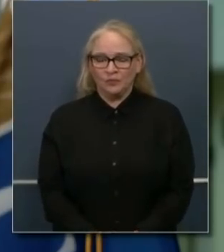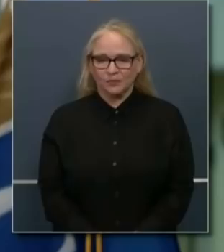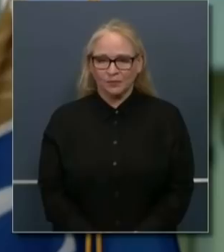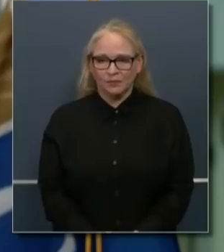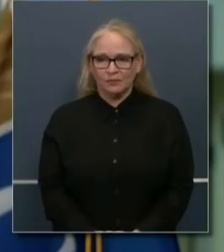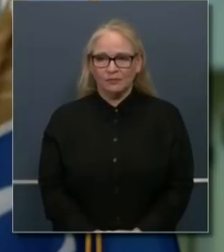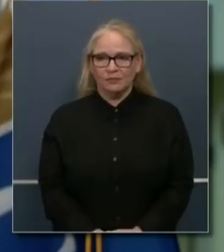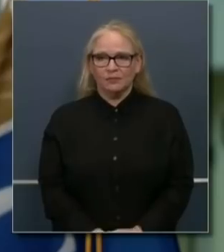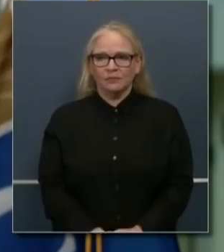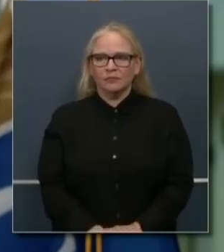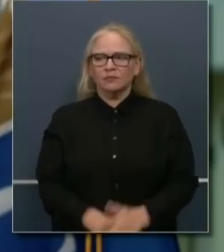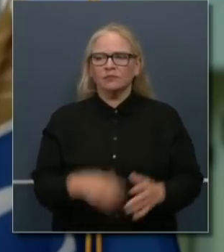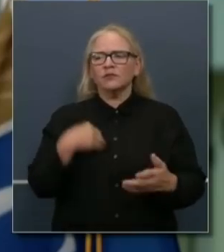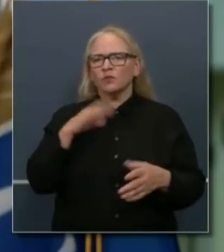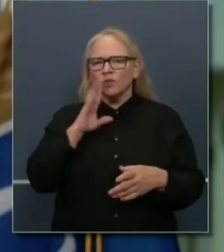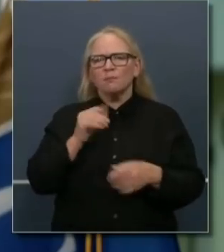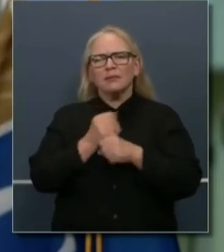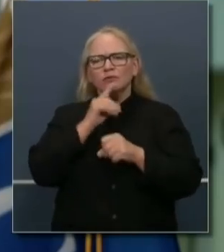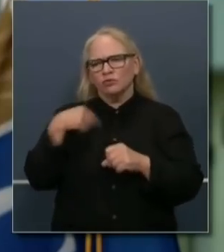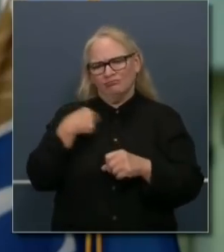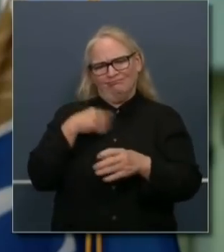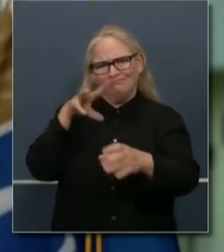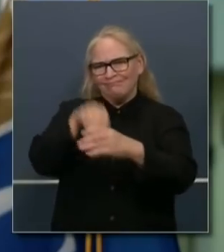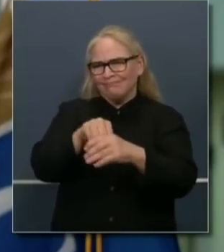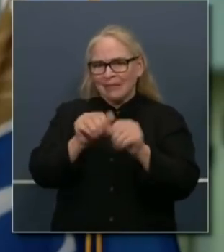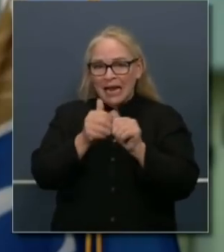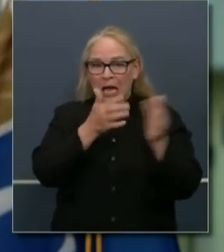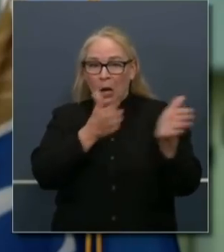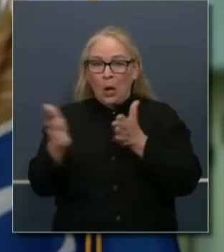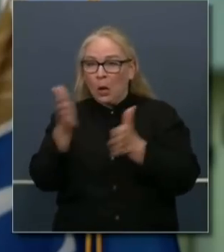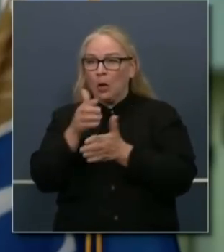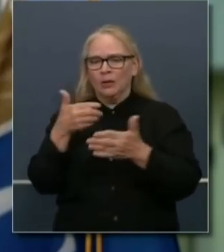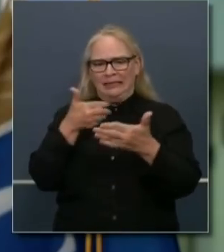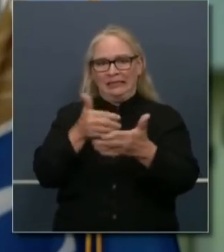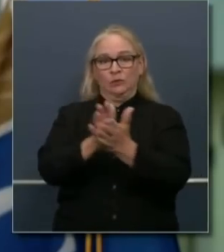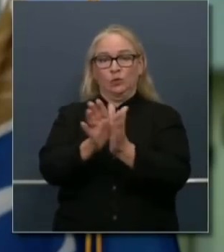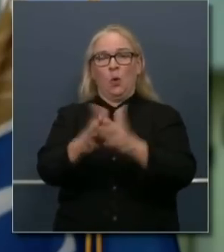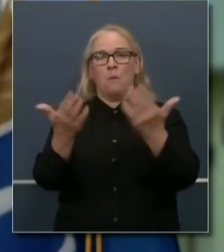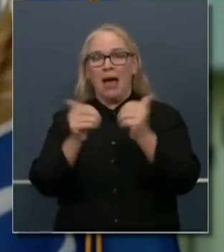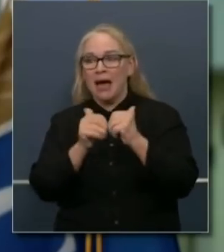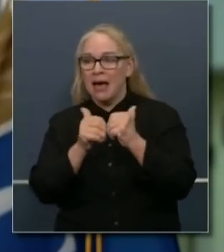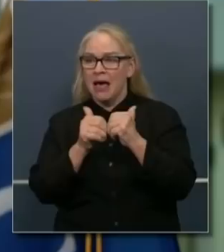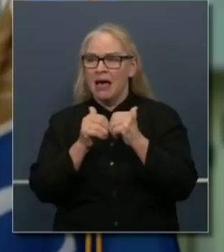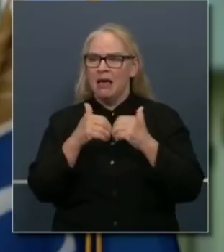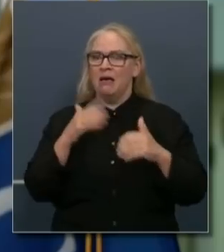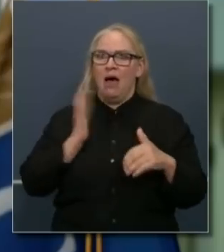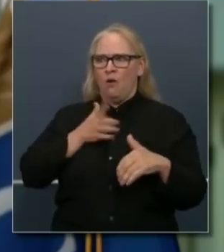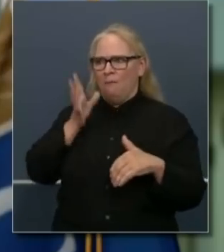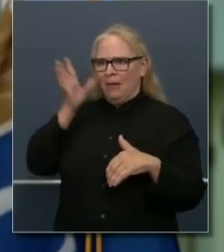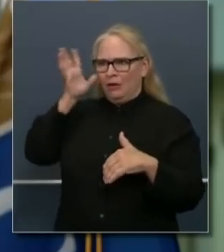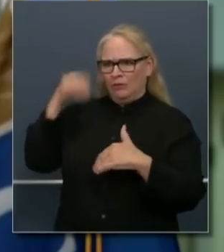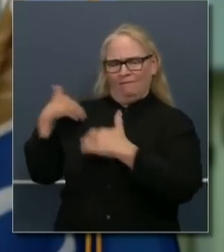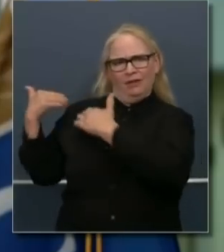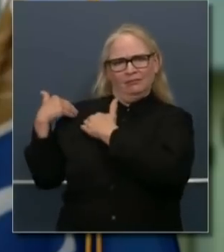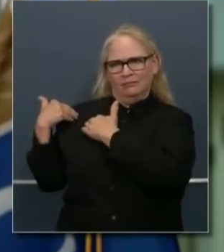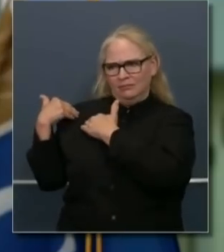WHERE WE ARE ABLE TO AND TO MAKE SURE THAT WE'RE ATTENDING AS WE ANTICIPATE THIS TIME